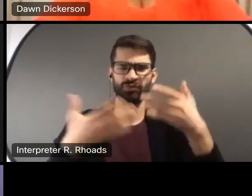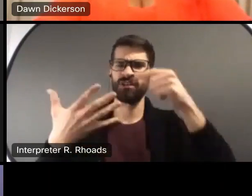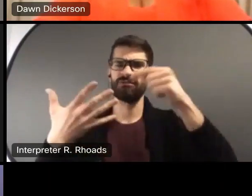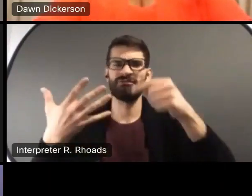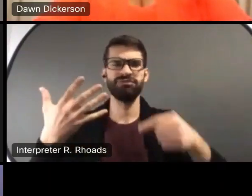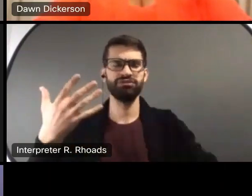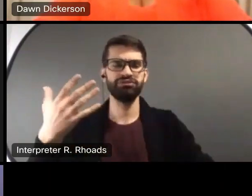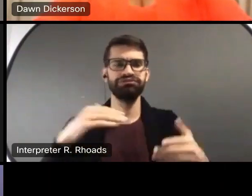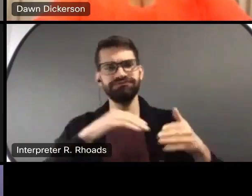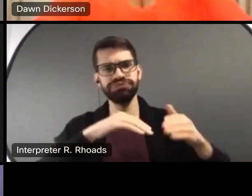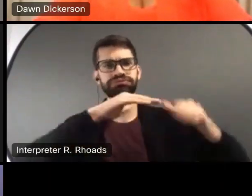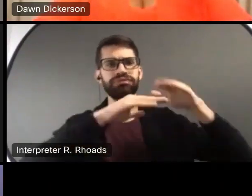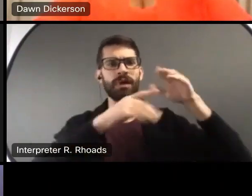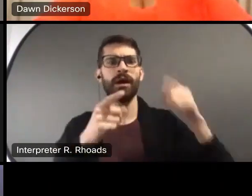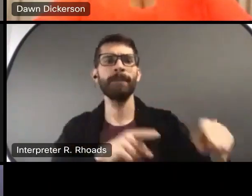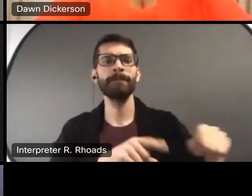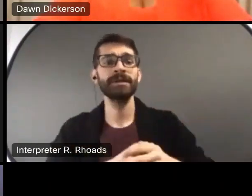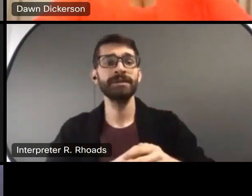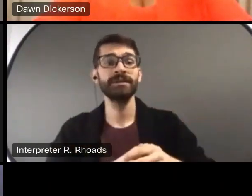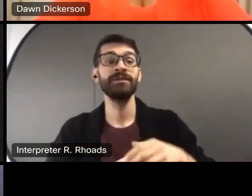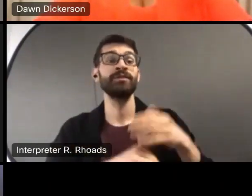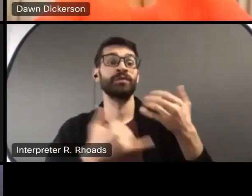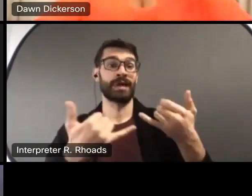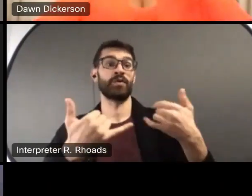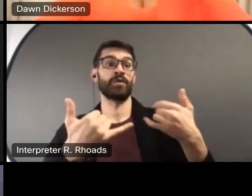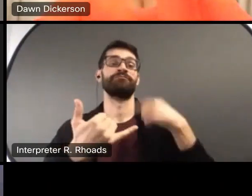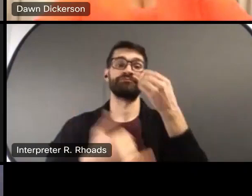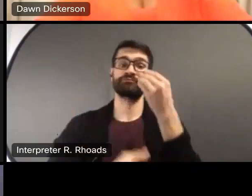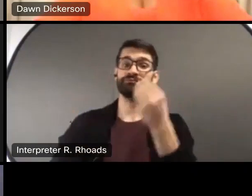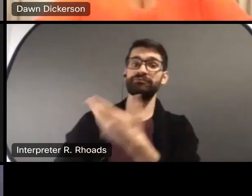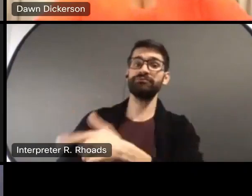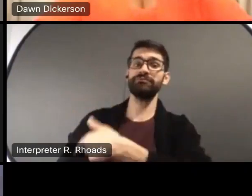At this point in time, I will turn it over to Executive Director Boese.